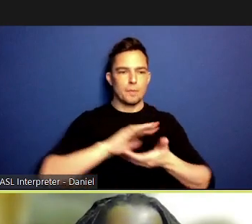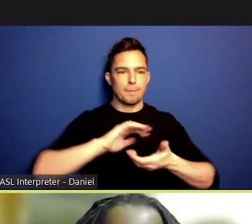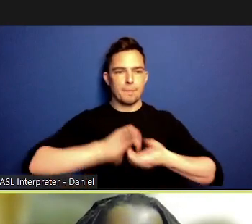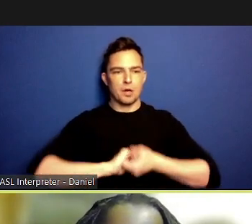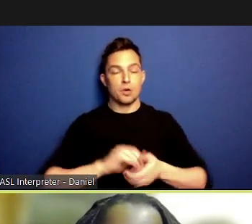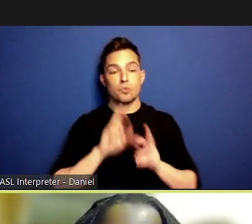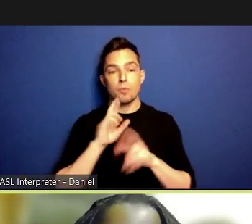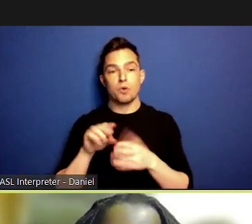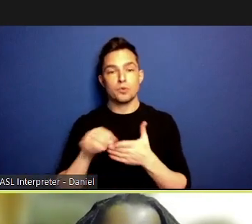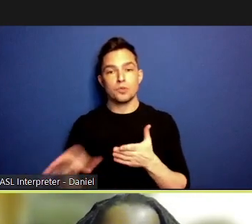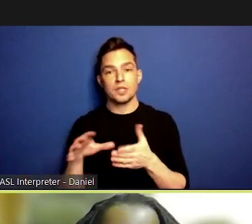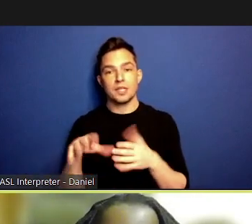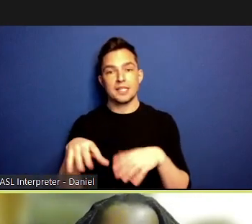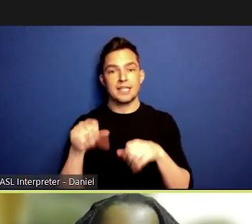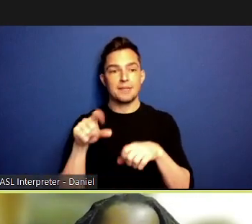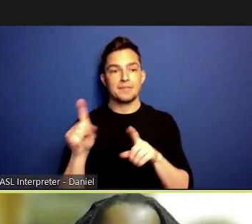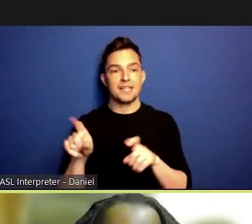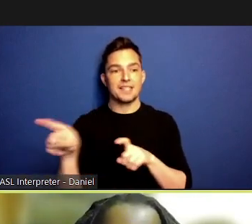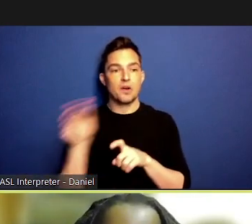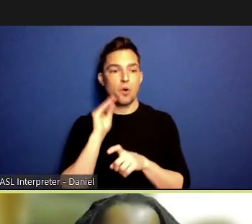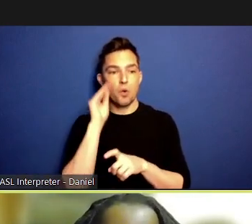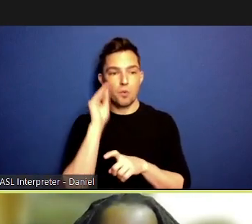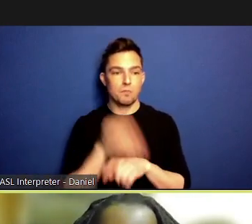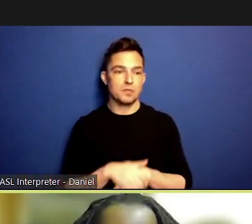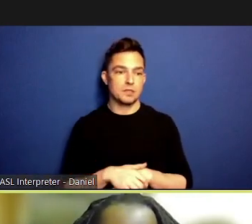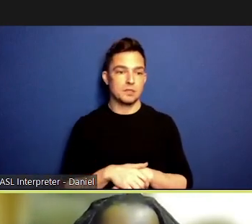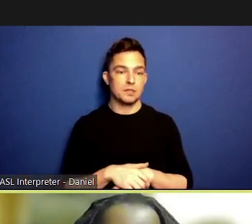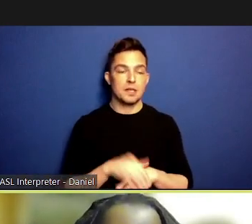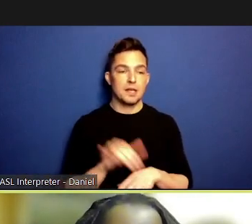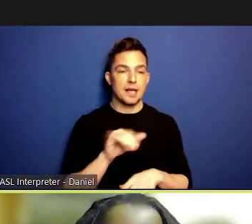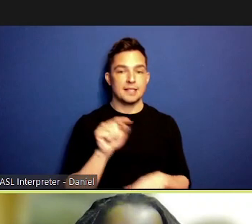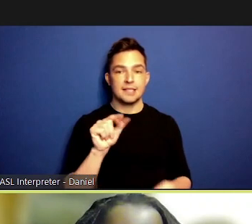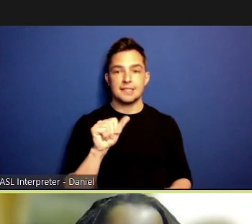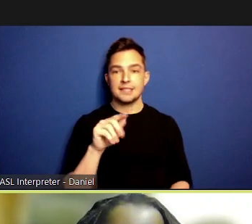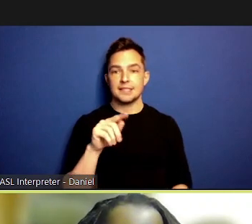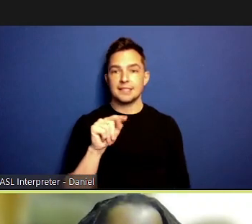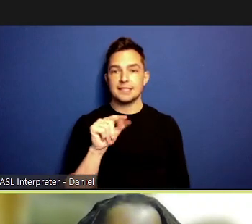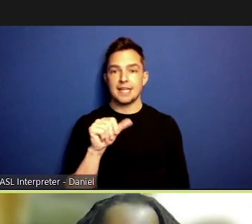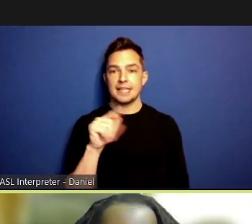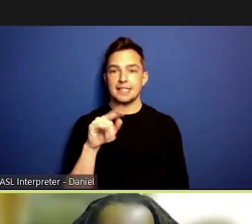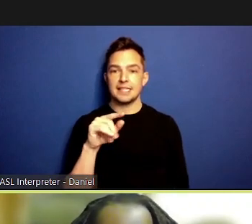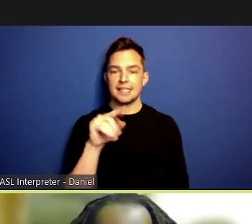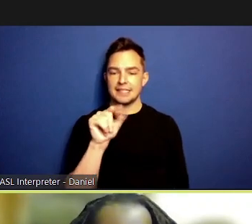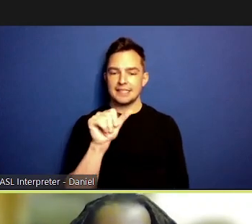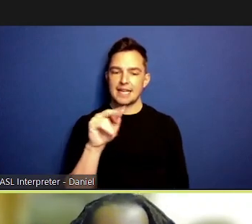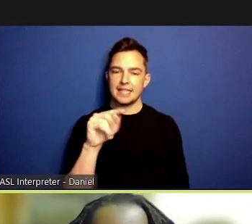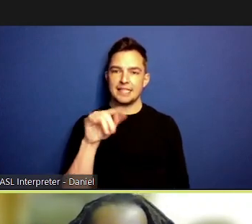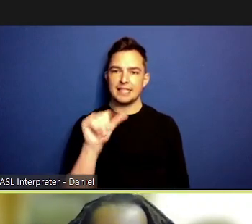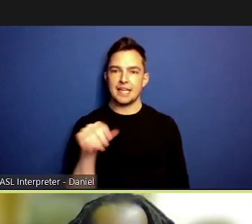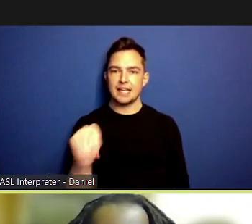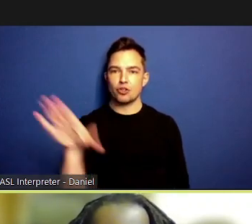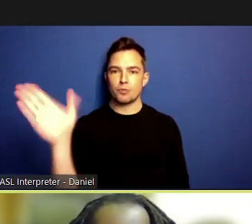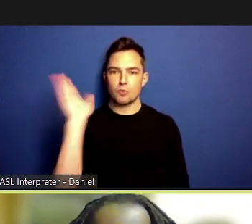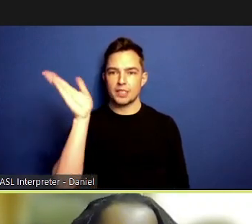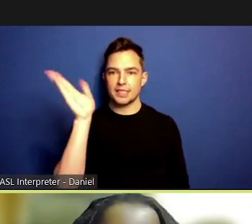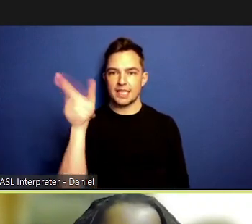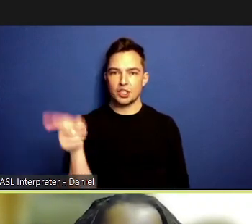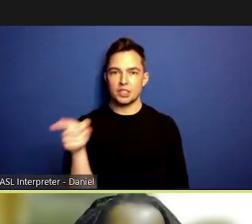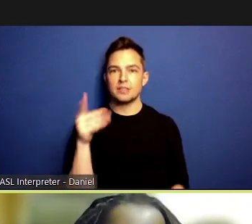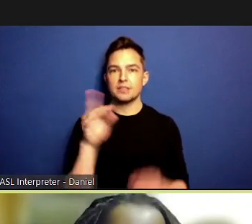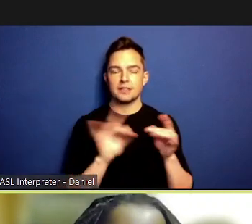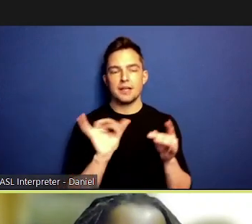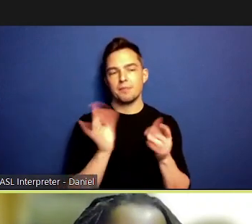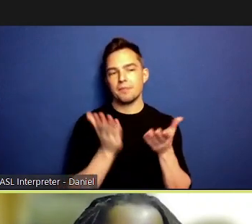tests at home. As Tanitia explained in her own presentation. It may also look like the